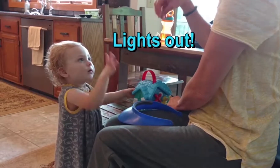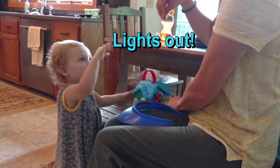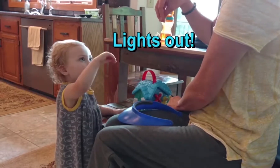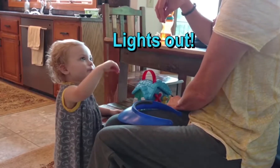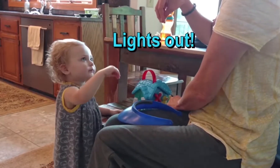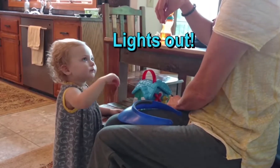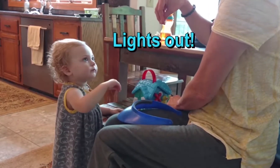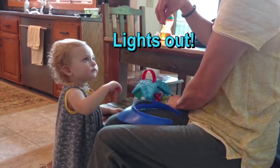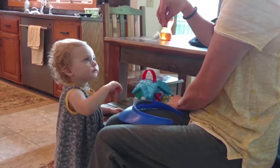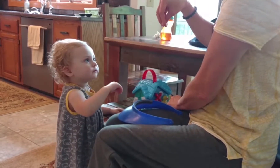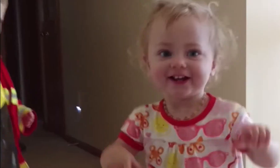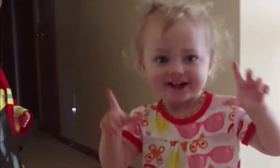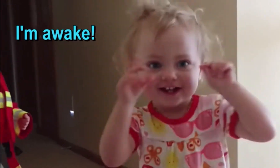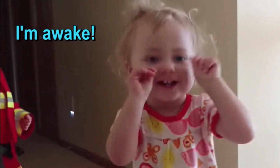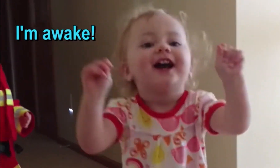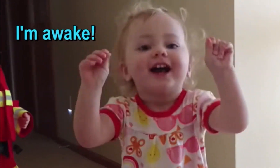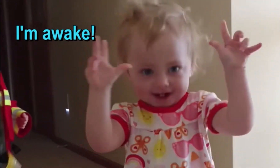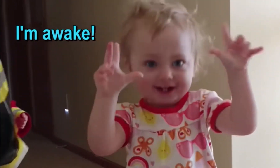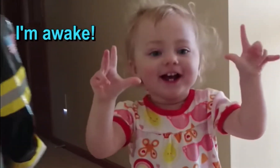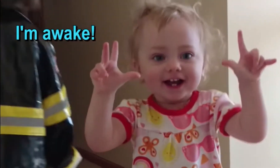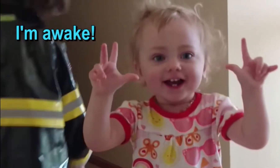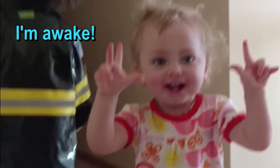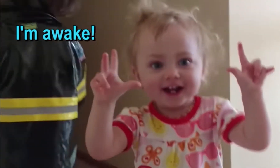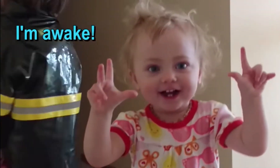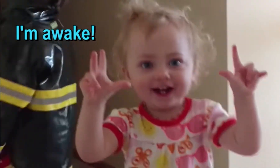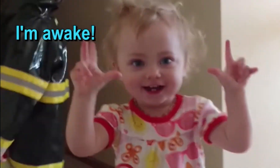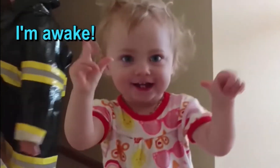Lights out. I'm awake!